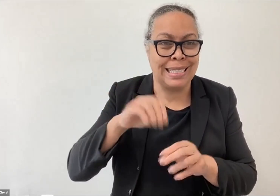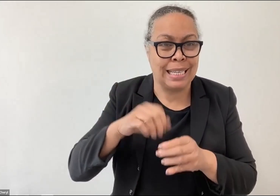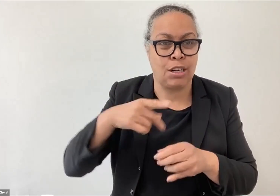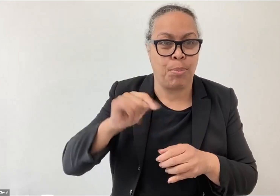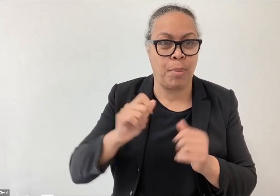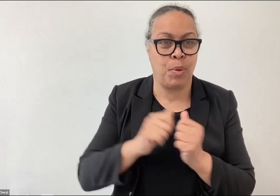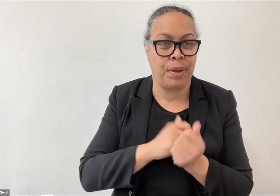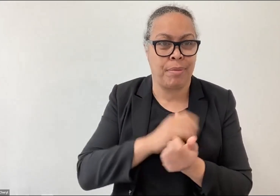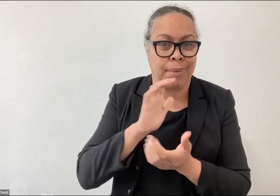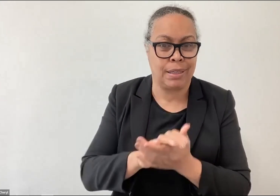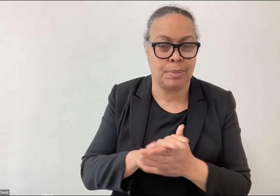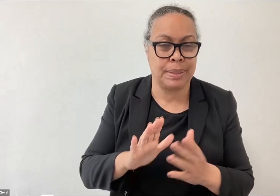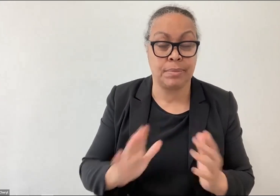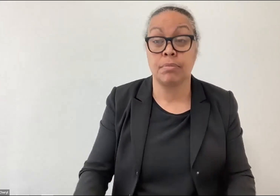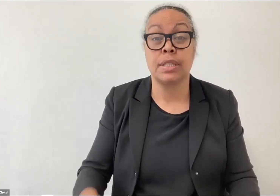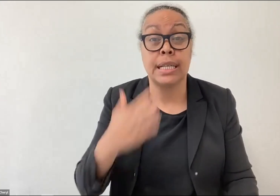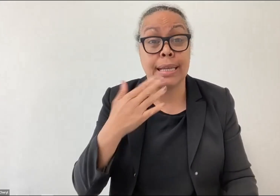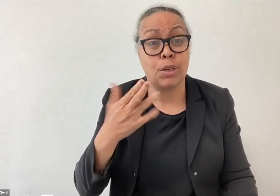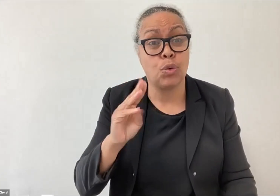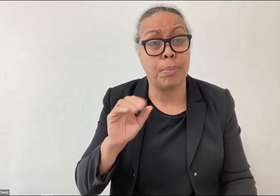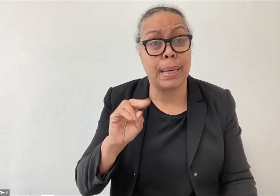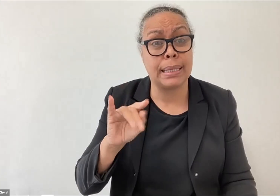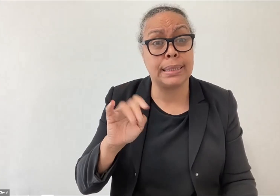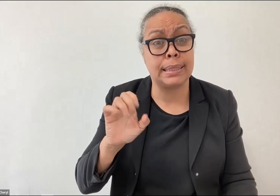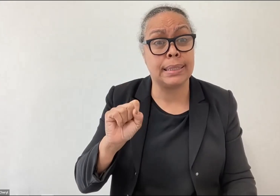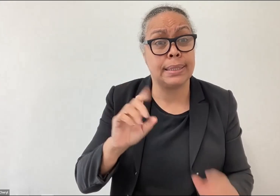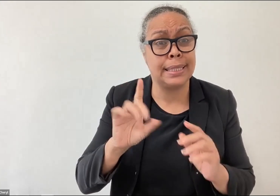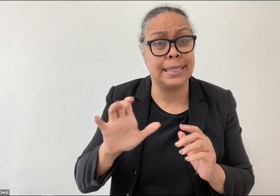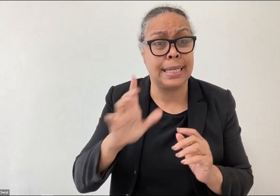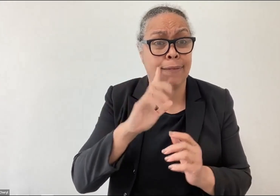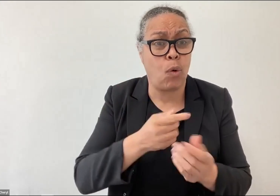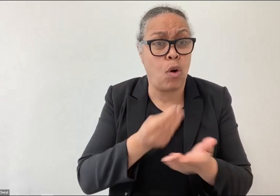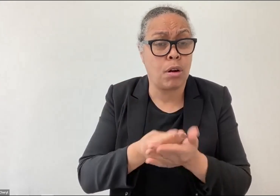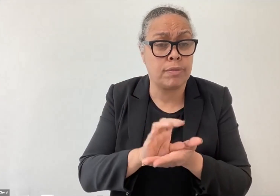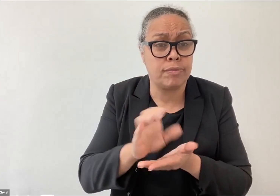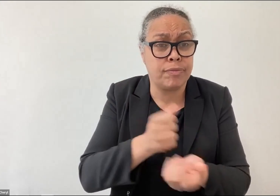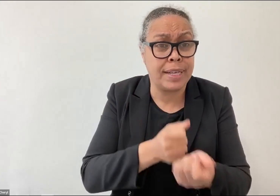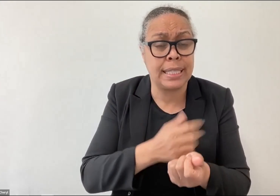I also want to thank humanities Dc. for funding and and the Fdm.